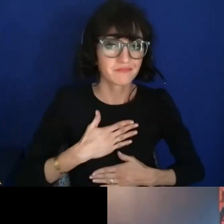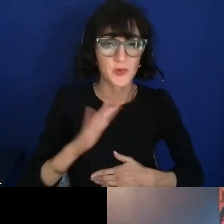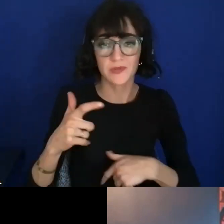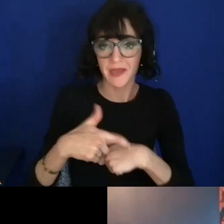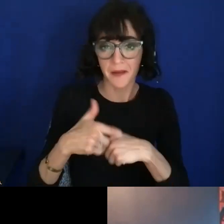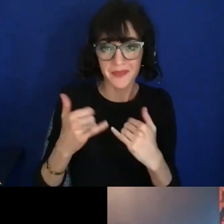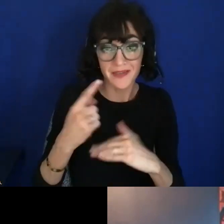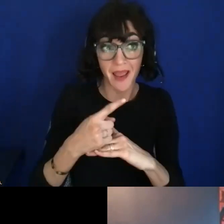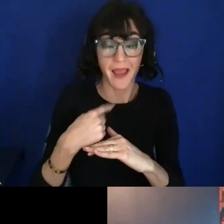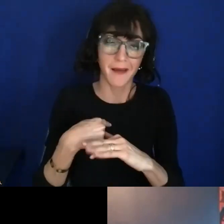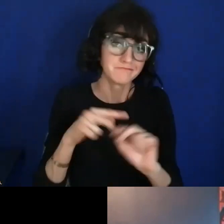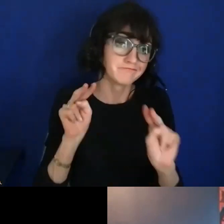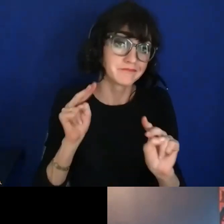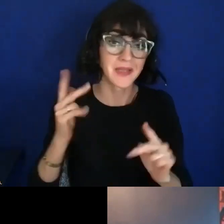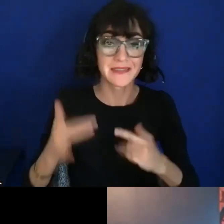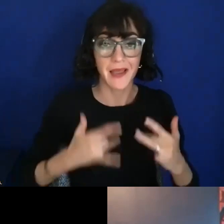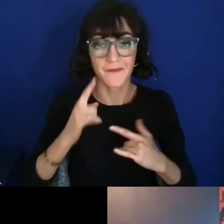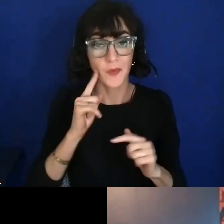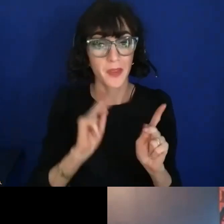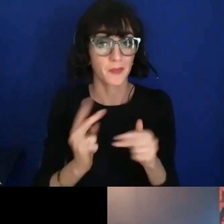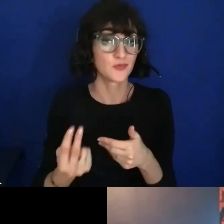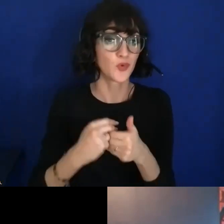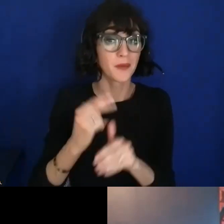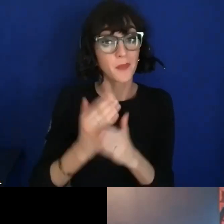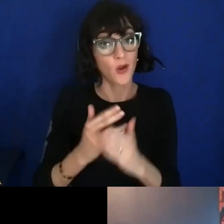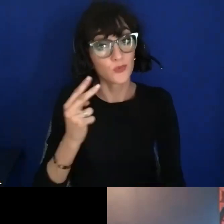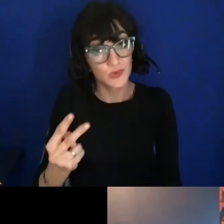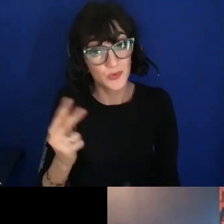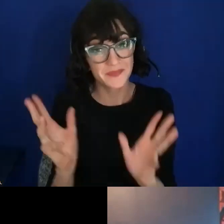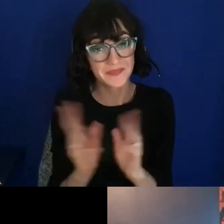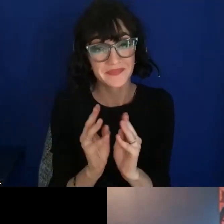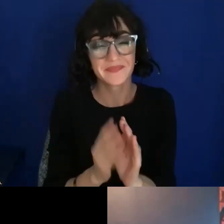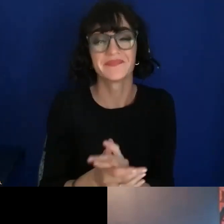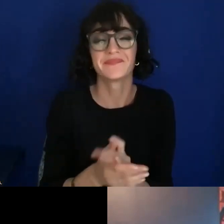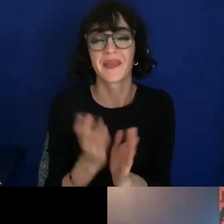for folks to be a part of part two. As mentioned you'll have to re-register for that it's on